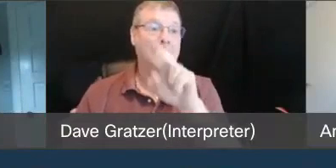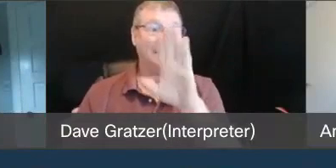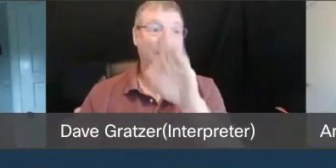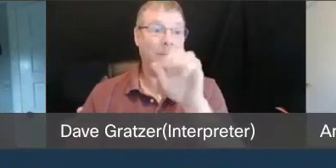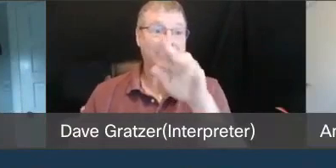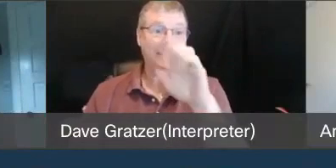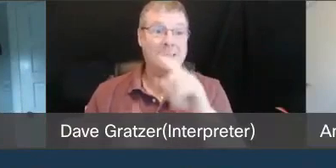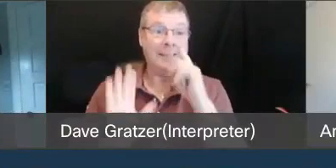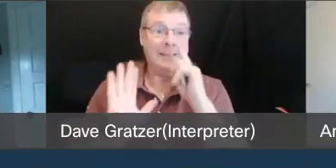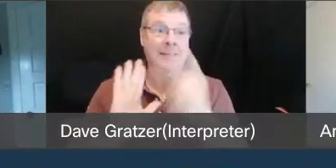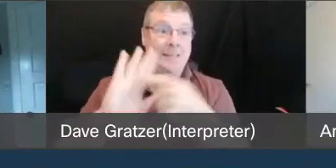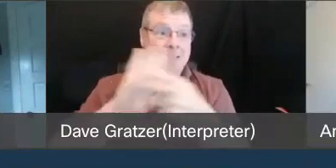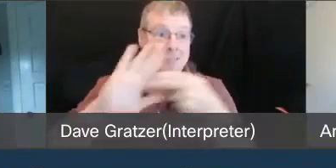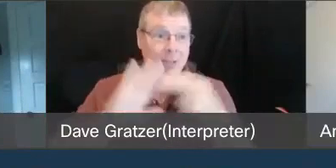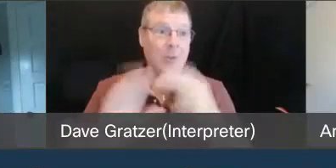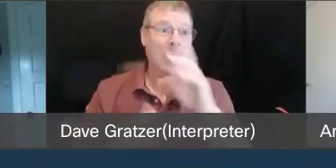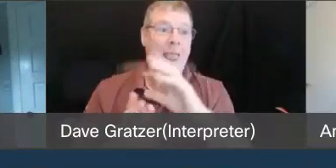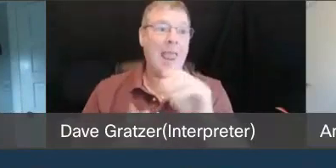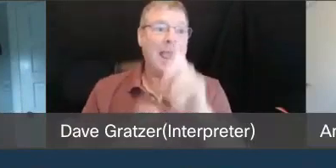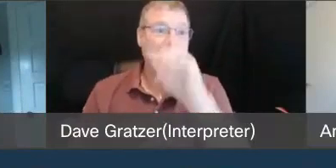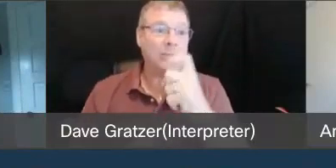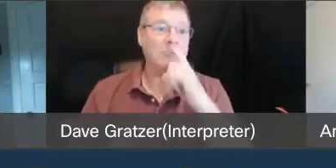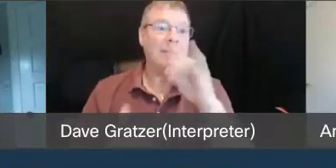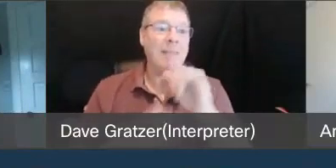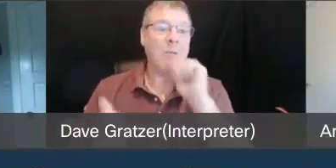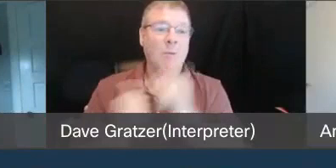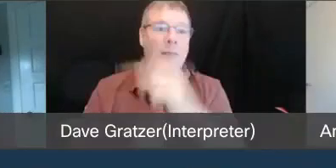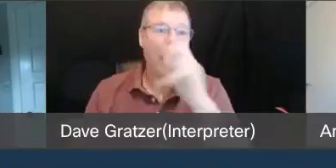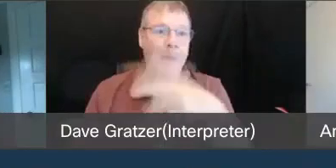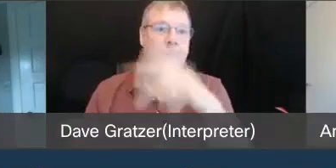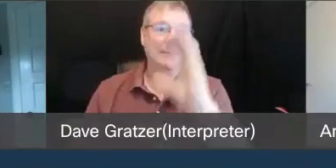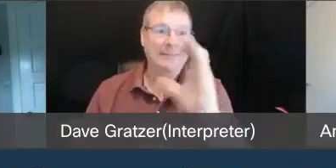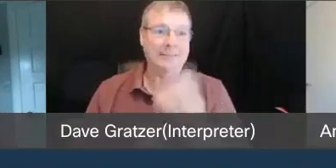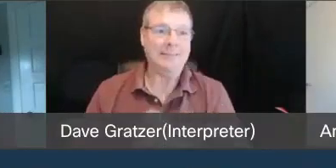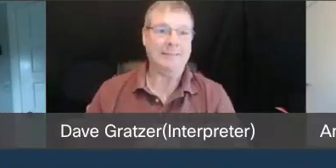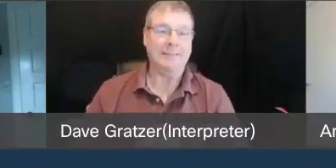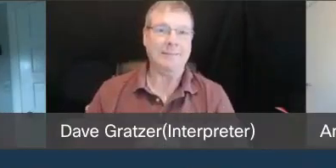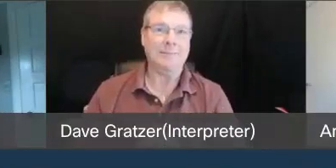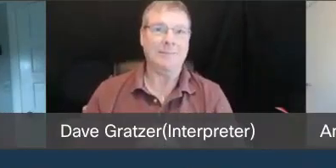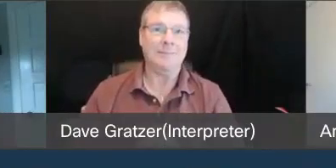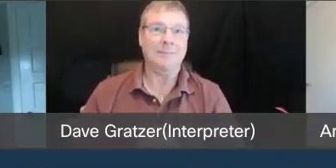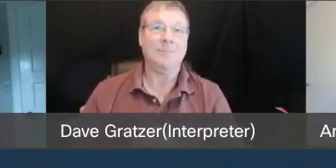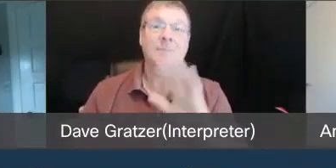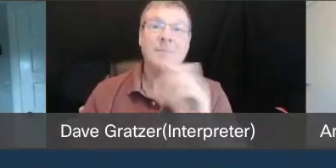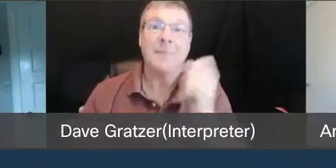as well as", and then they listed kind of the physical conditions. So again, Polysubstance Dependence